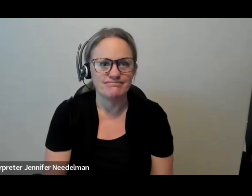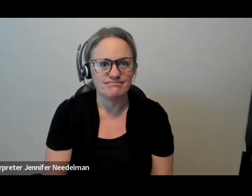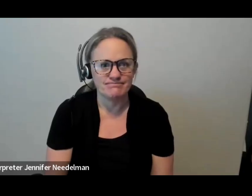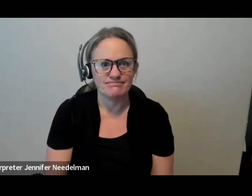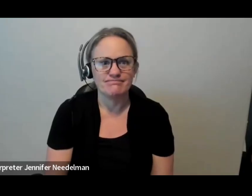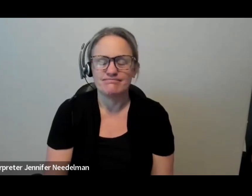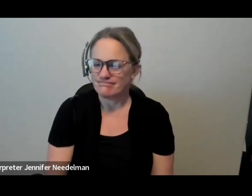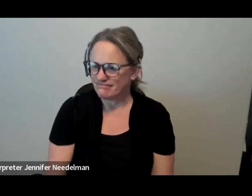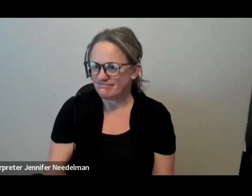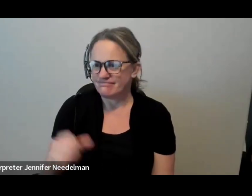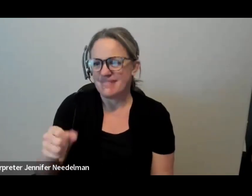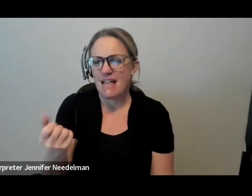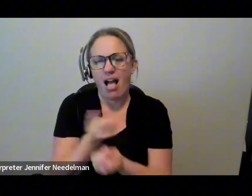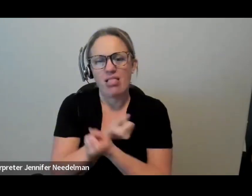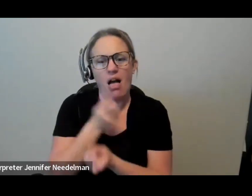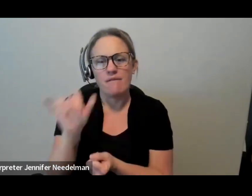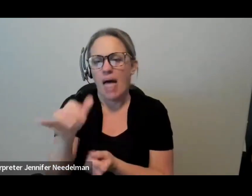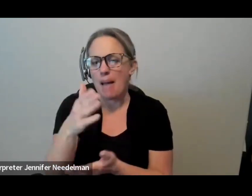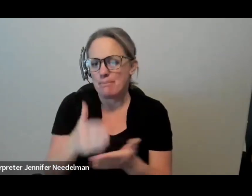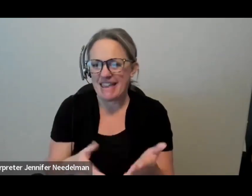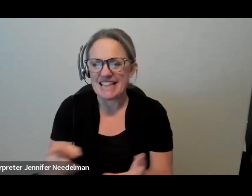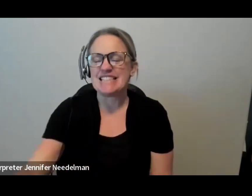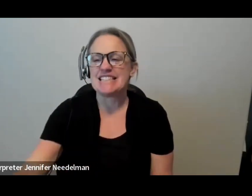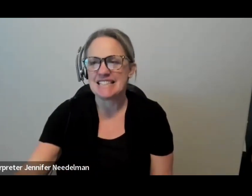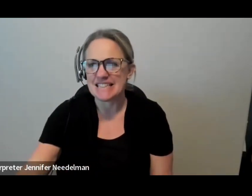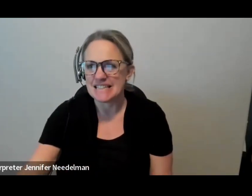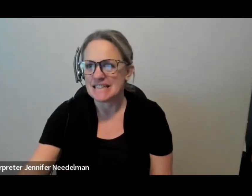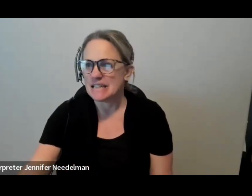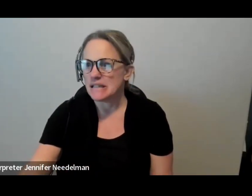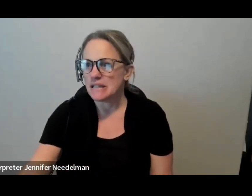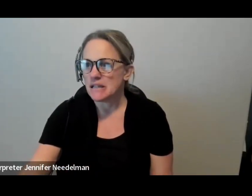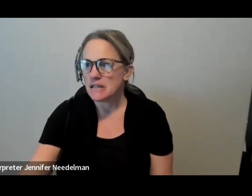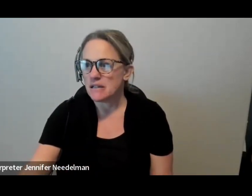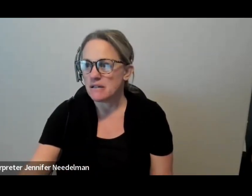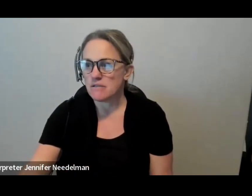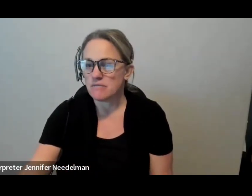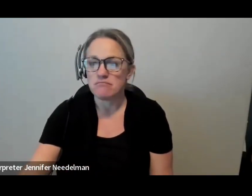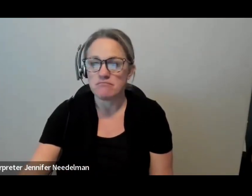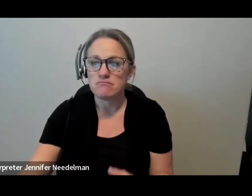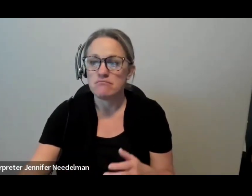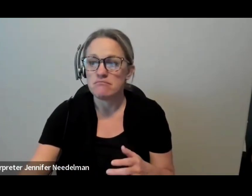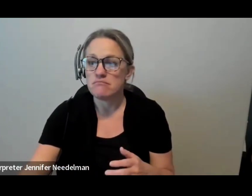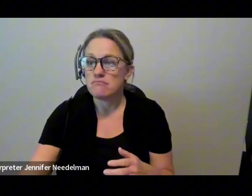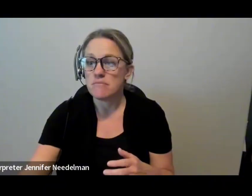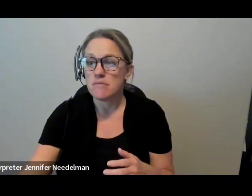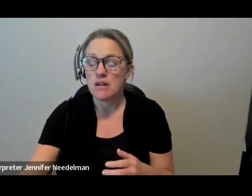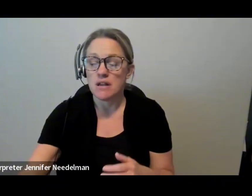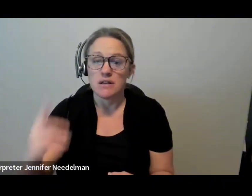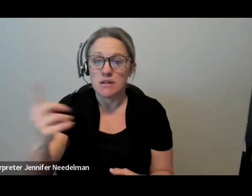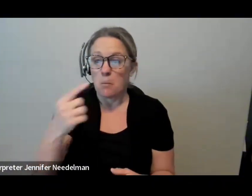Oh, I totally love that piece. And you know, you could have somebody, "Hey, I know a lot about culture and the arts